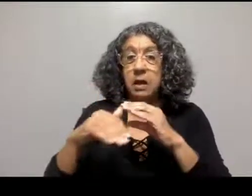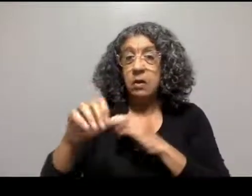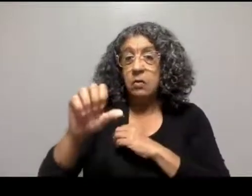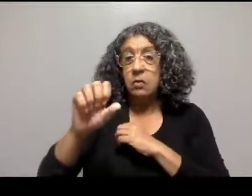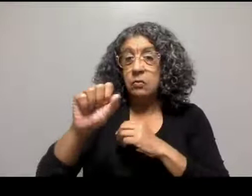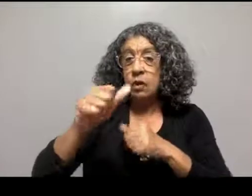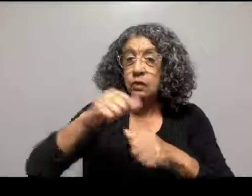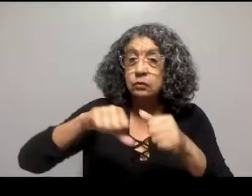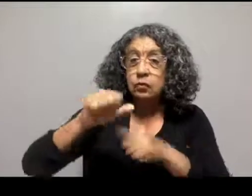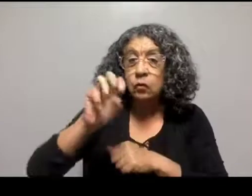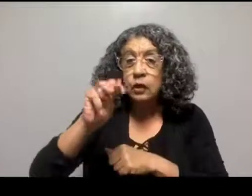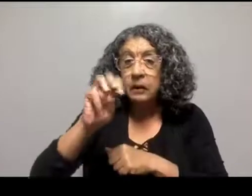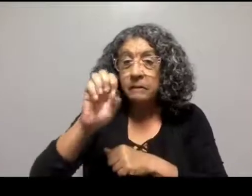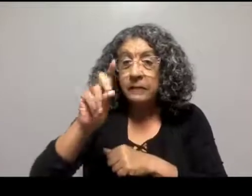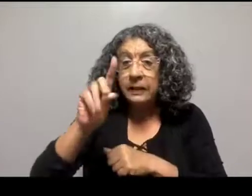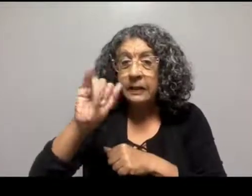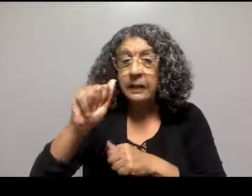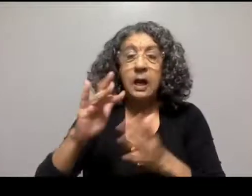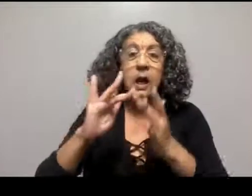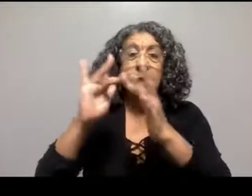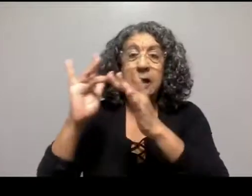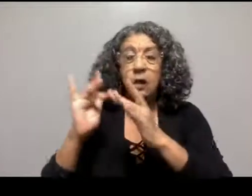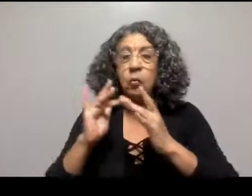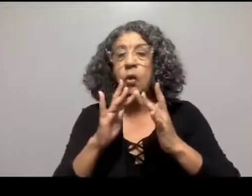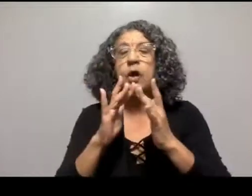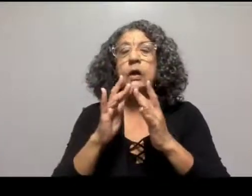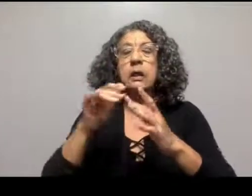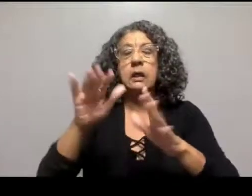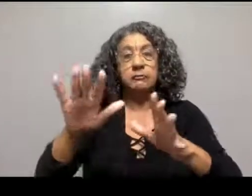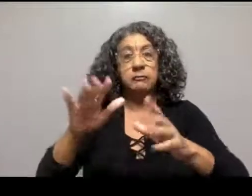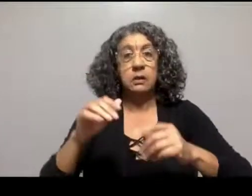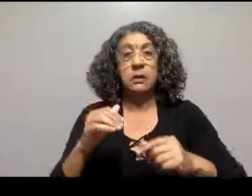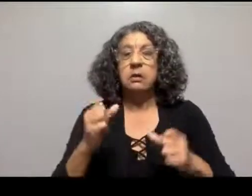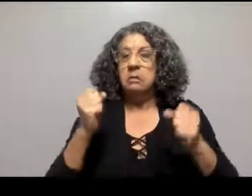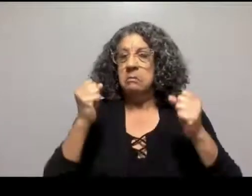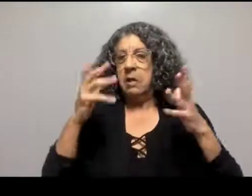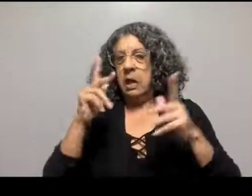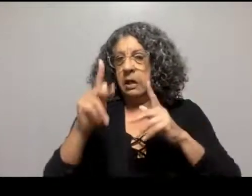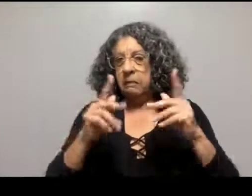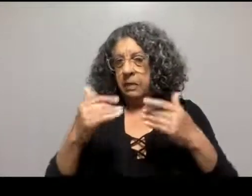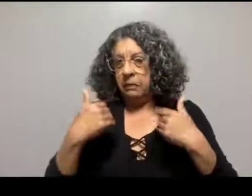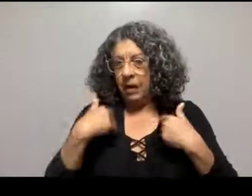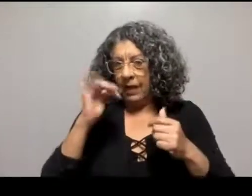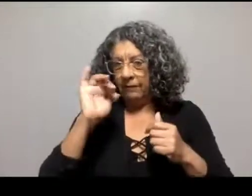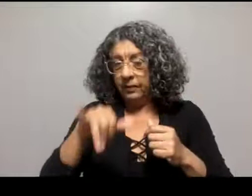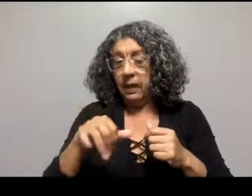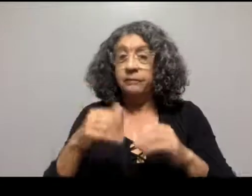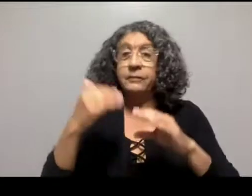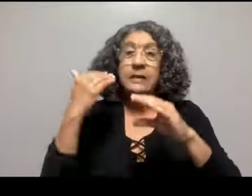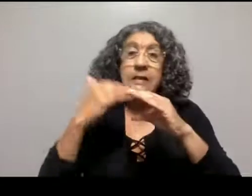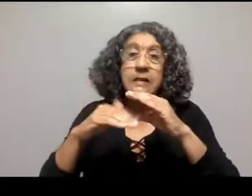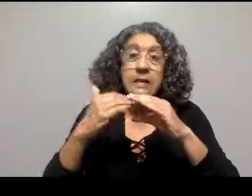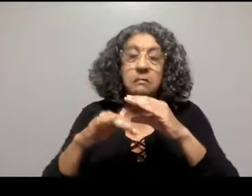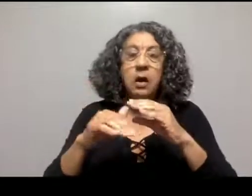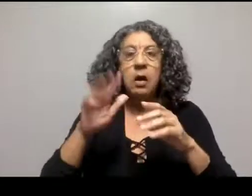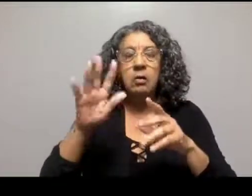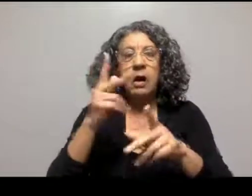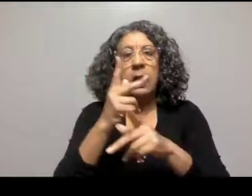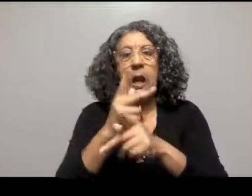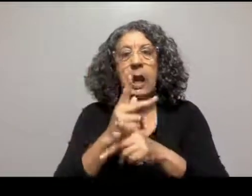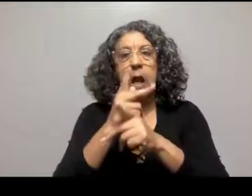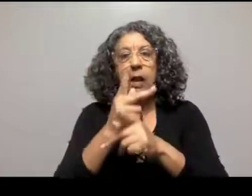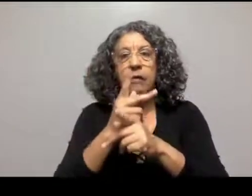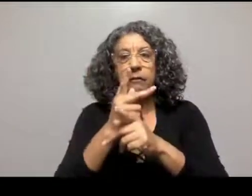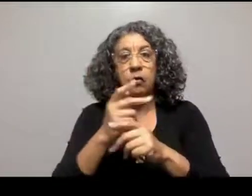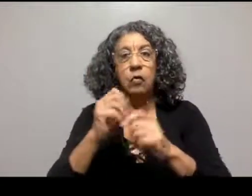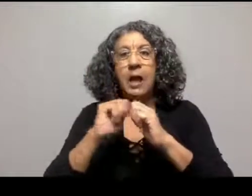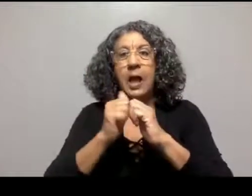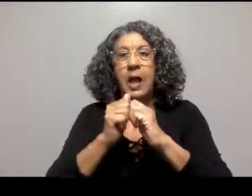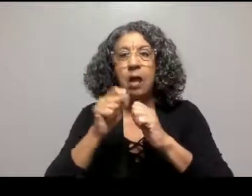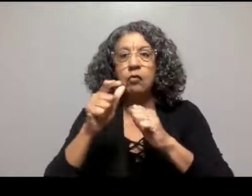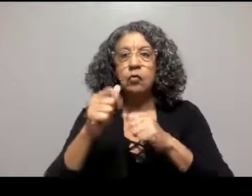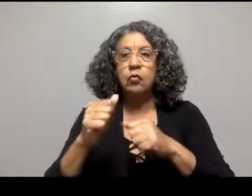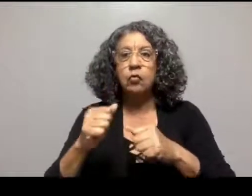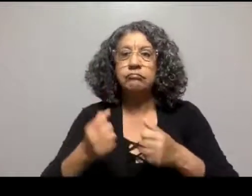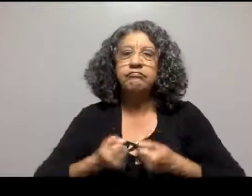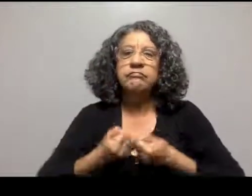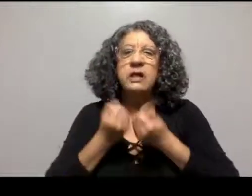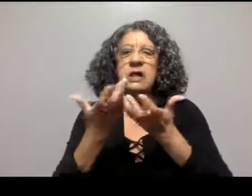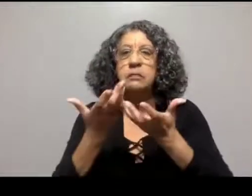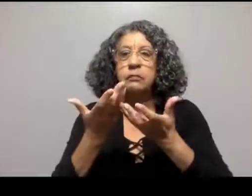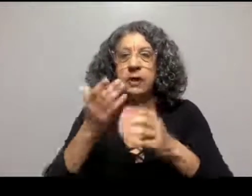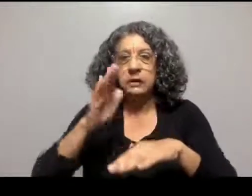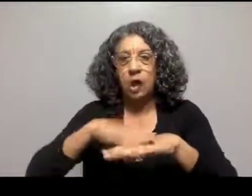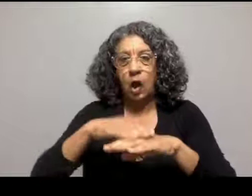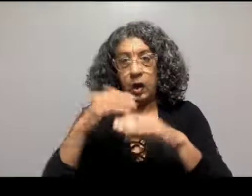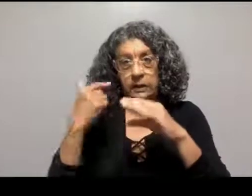Your email and your social media networking, many people have that. With your email be careful how